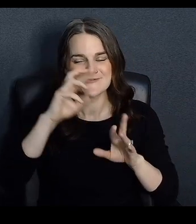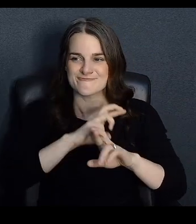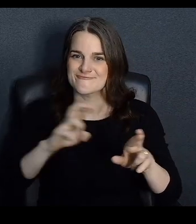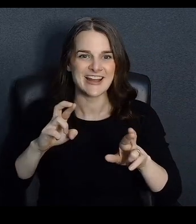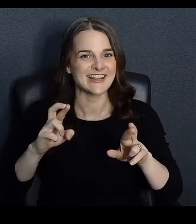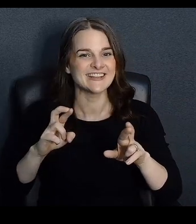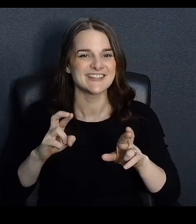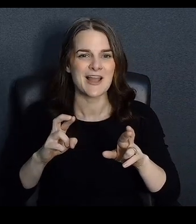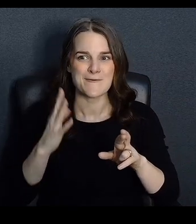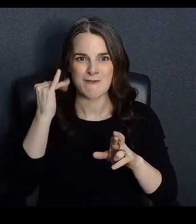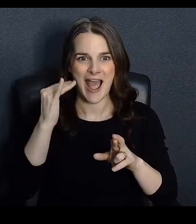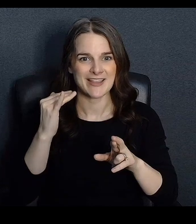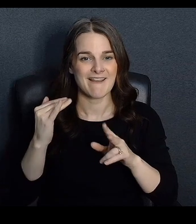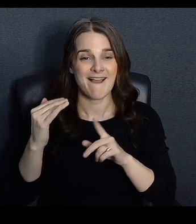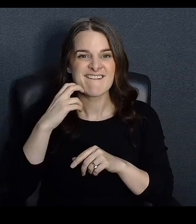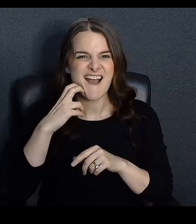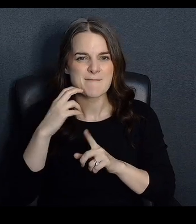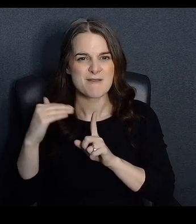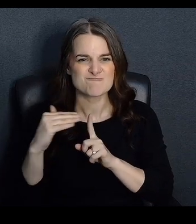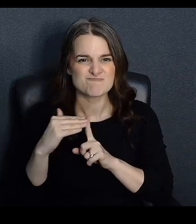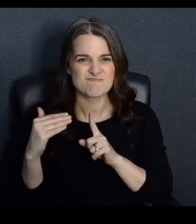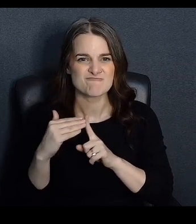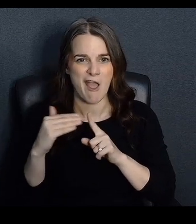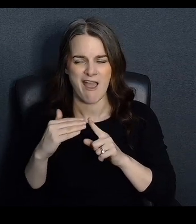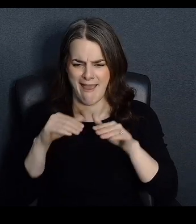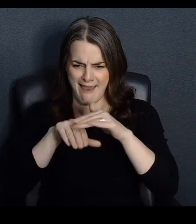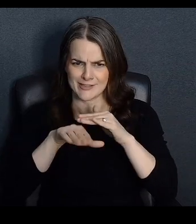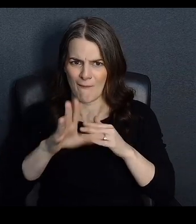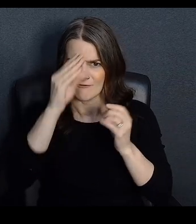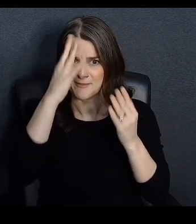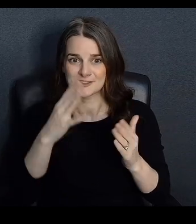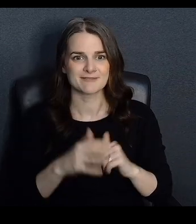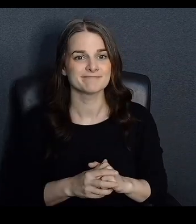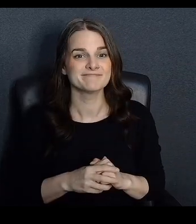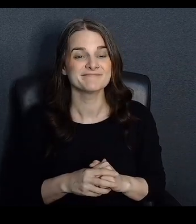to access that information. I have no idea if that is a scientifically-verified